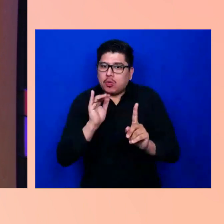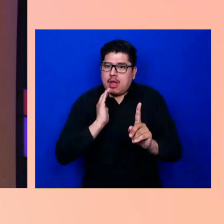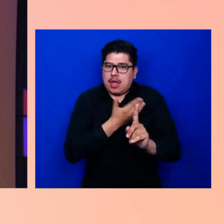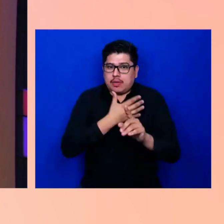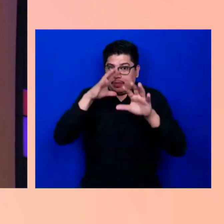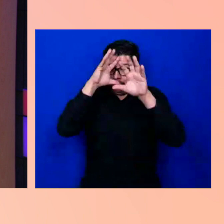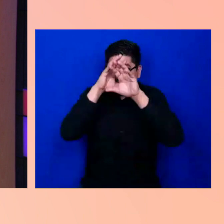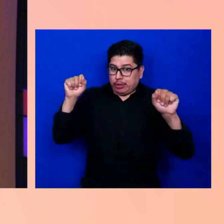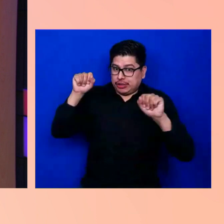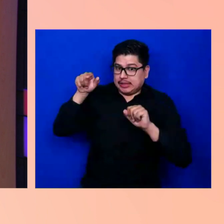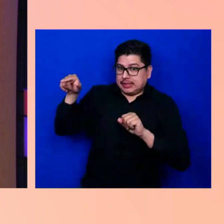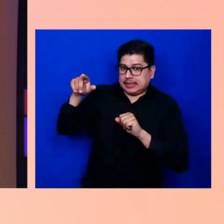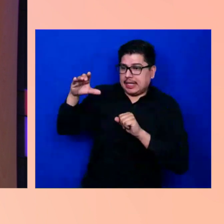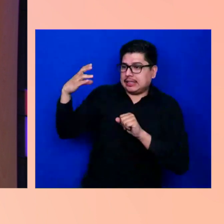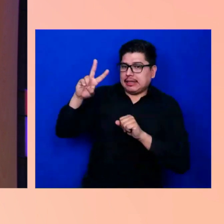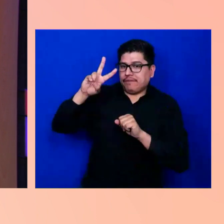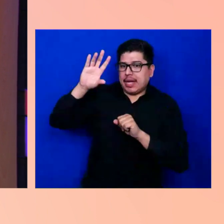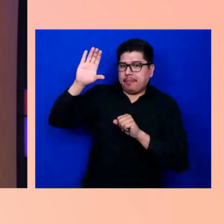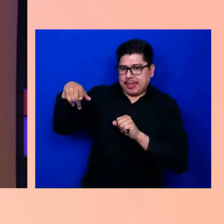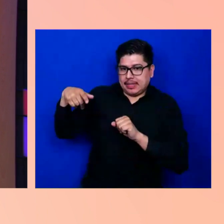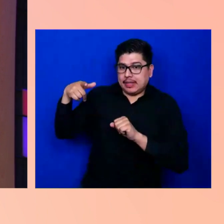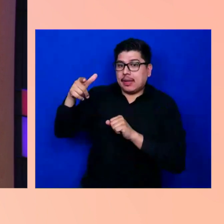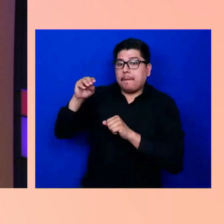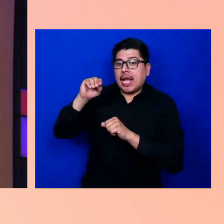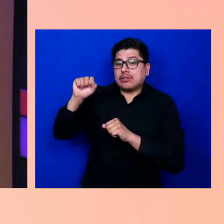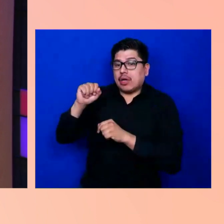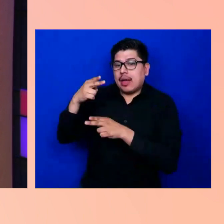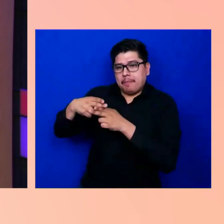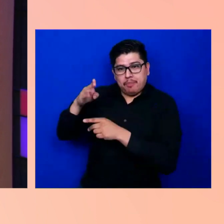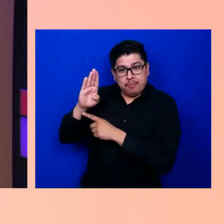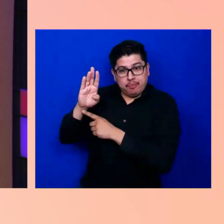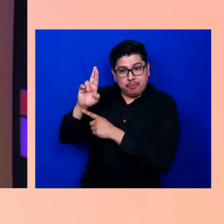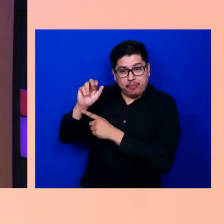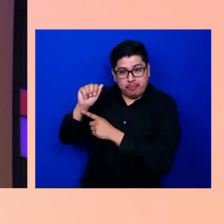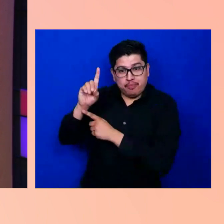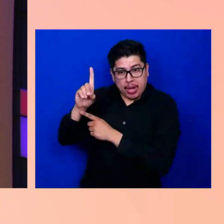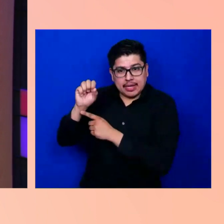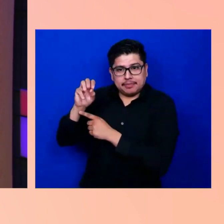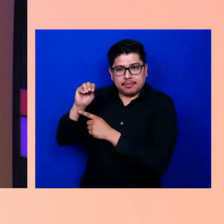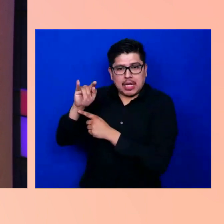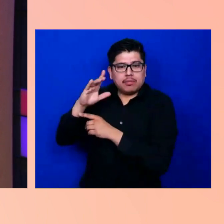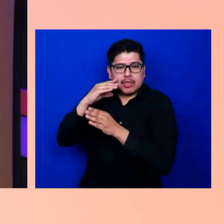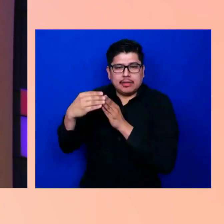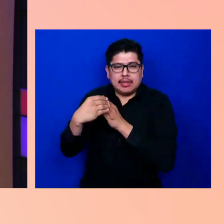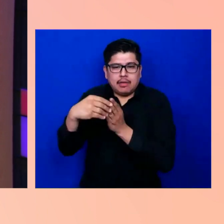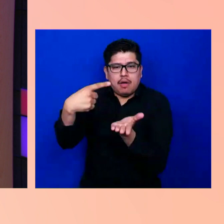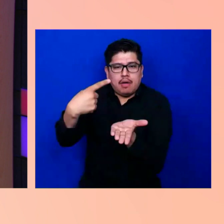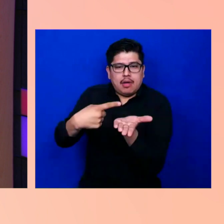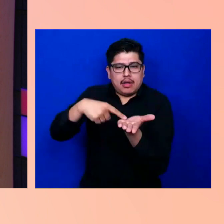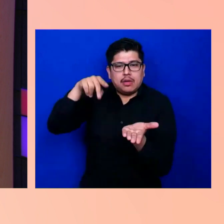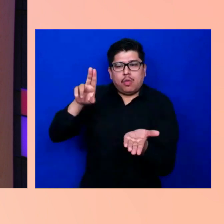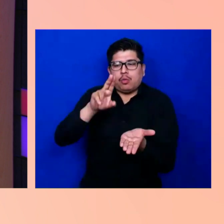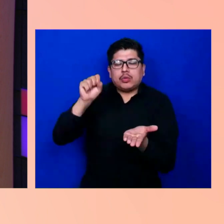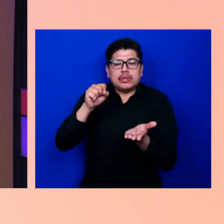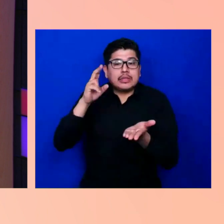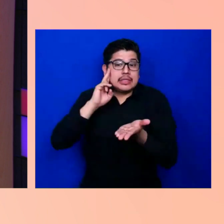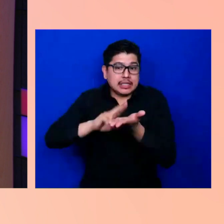Brad Smith leads a conversation with US Secretary of Transportation, Pete Buttigieg. Microsoft folks also, please